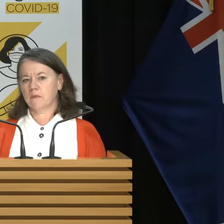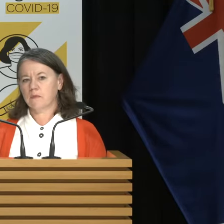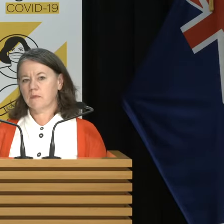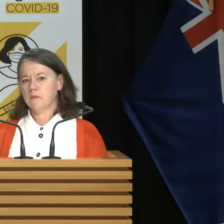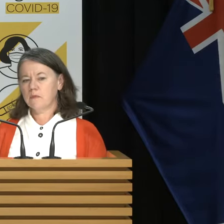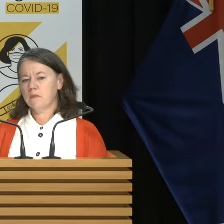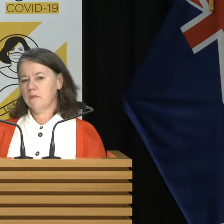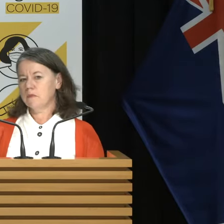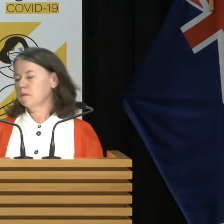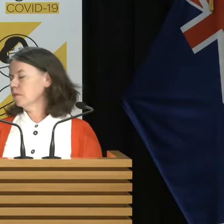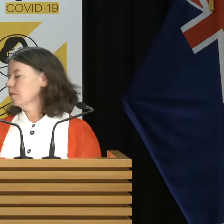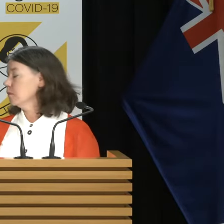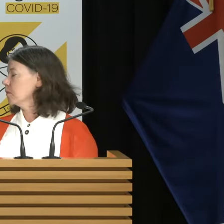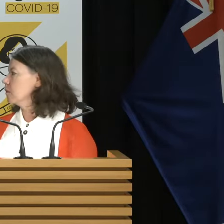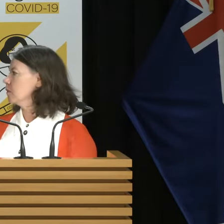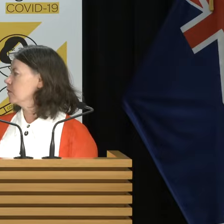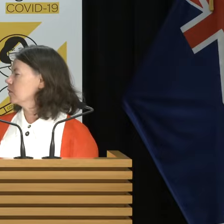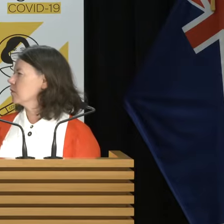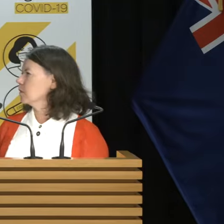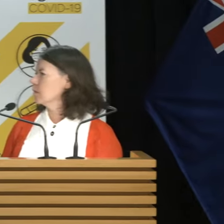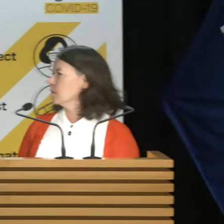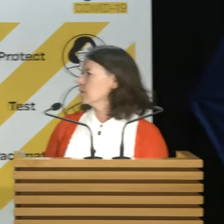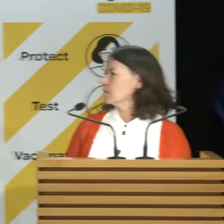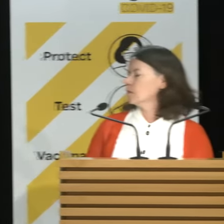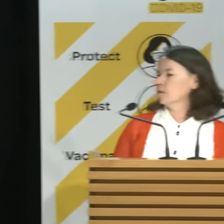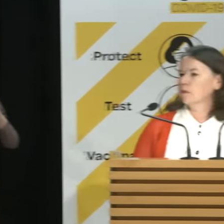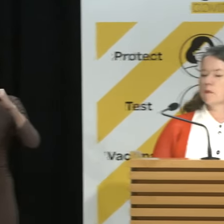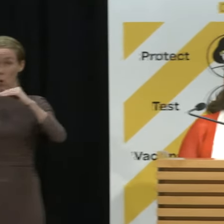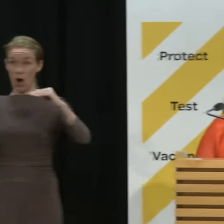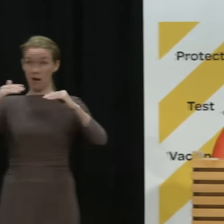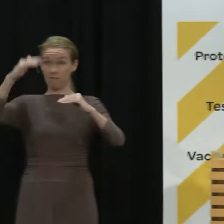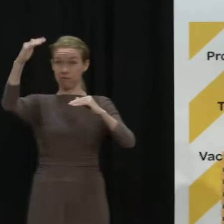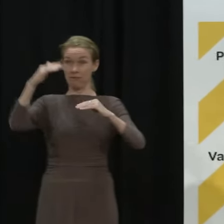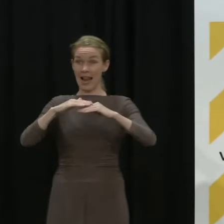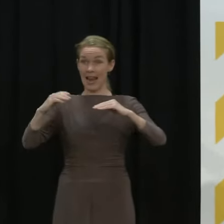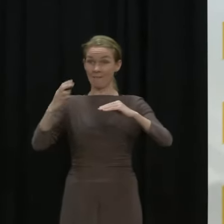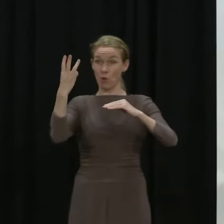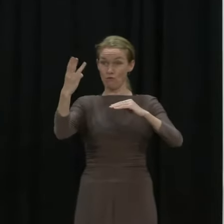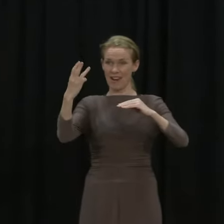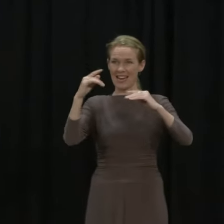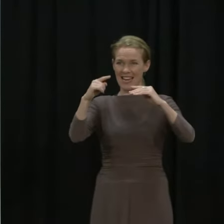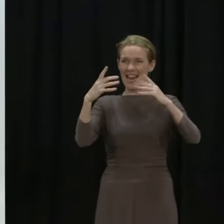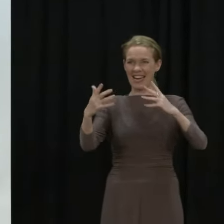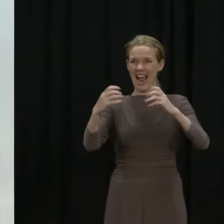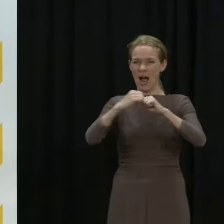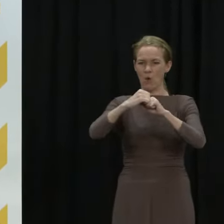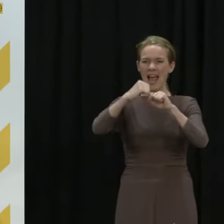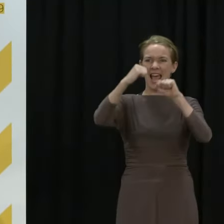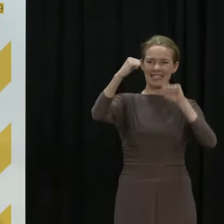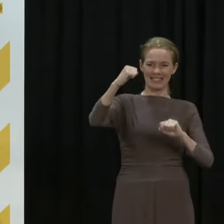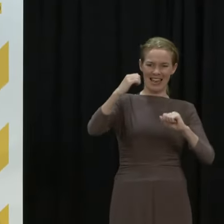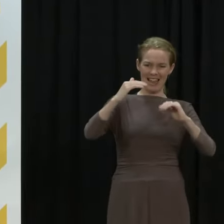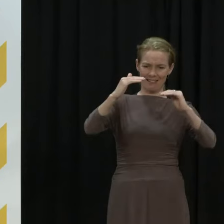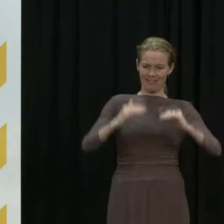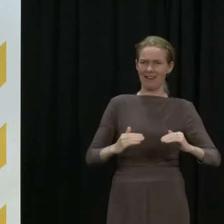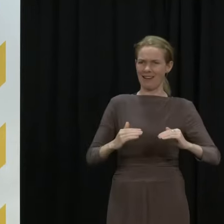reported yesterday outside of